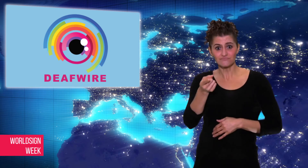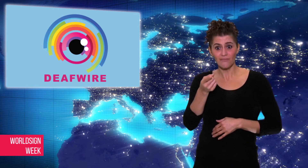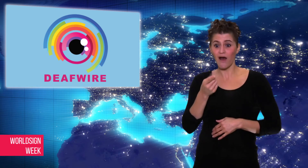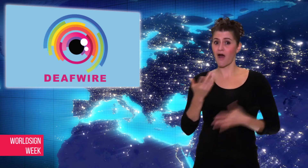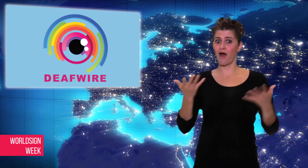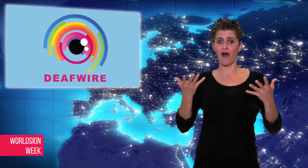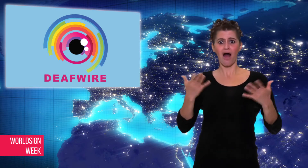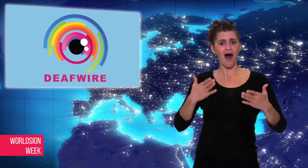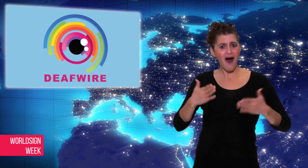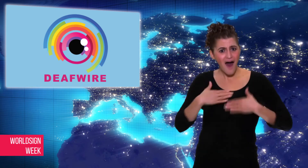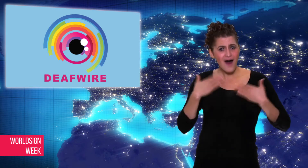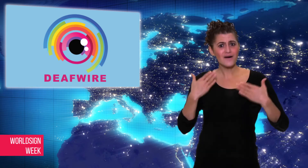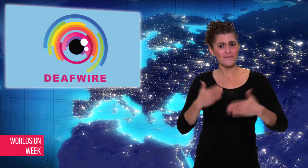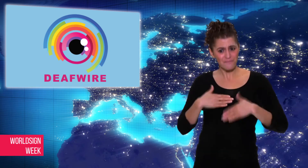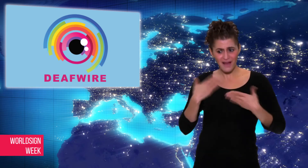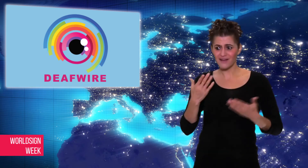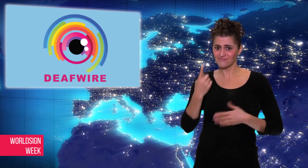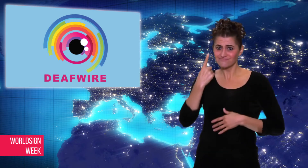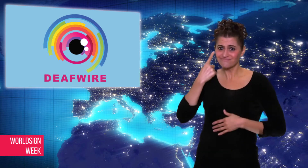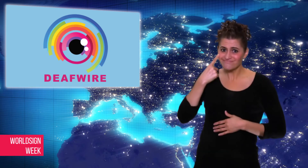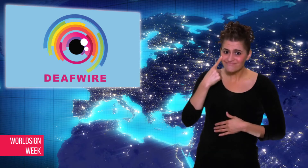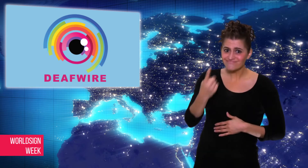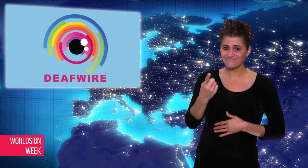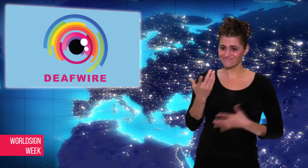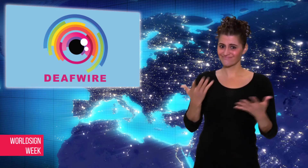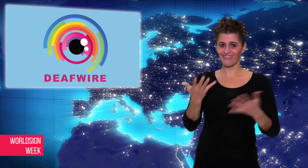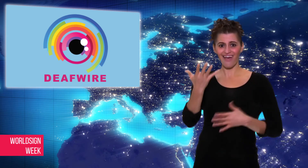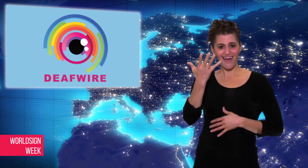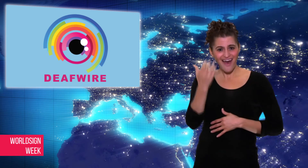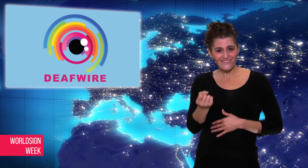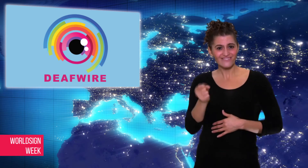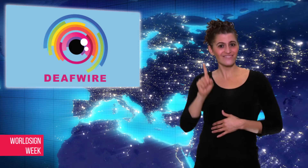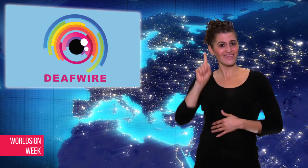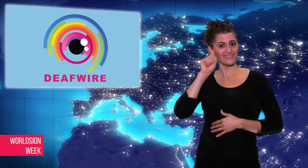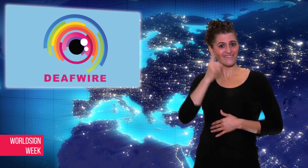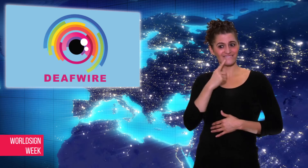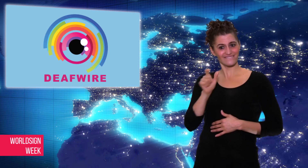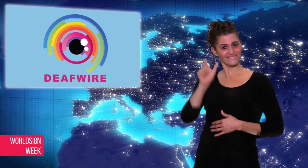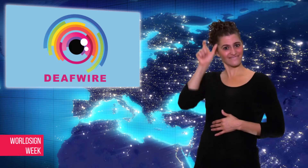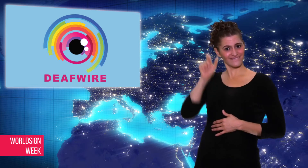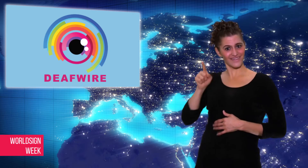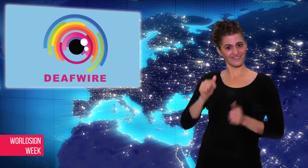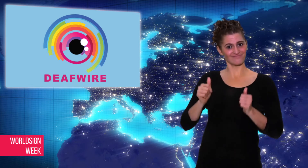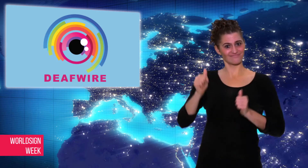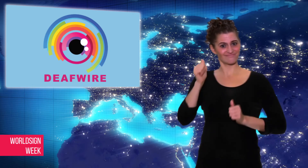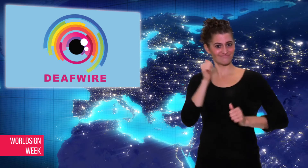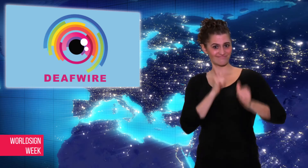featured in a Netflix movie, but was